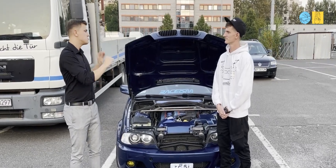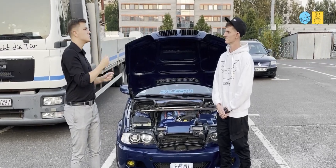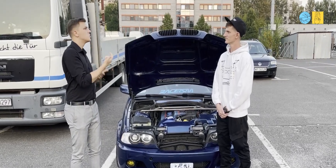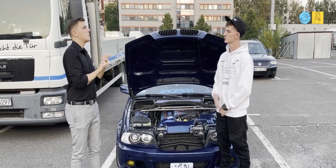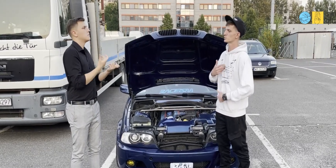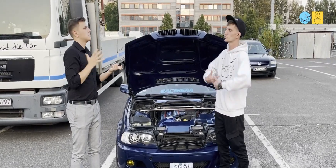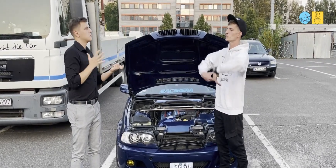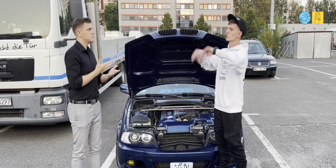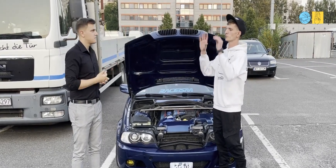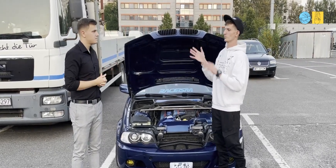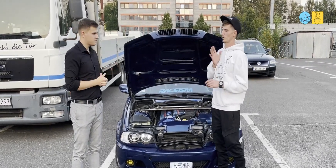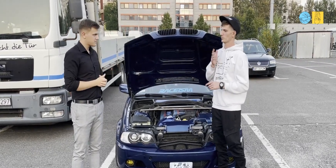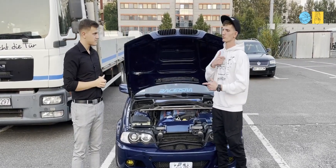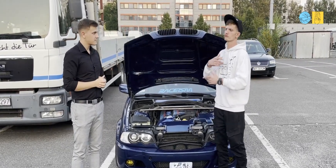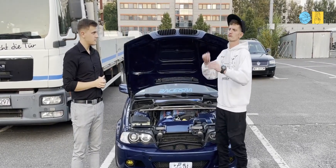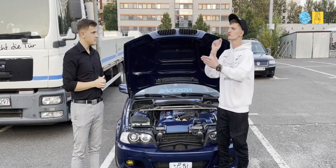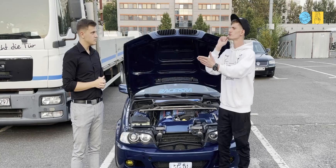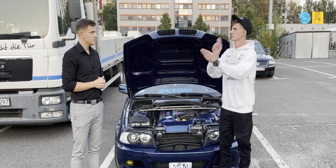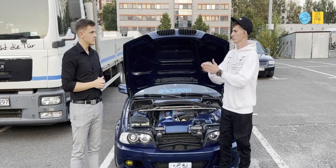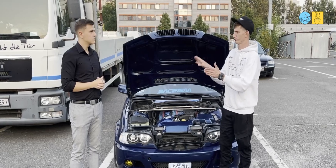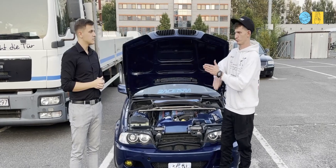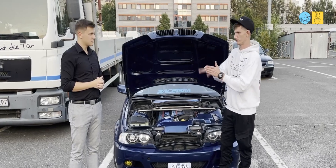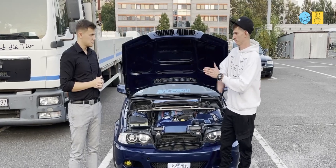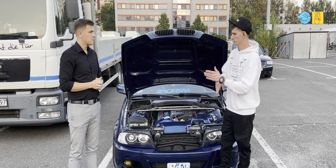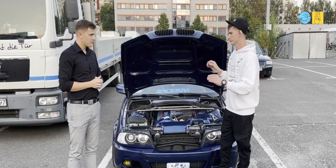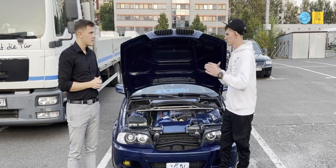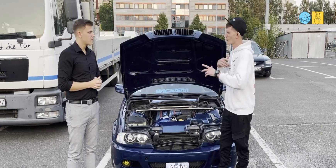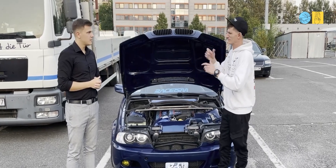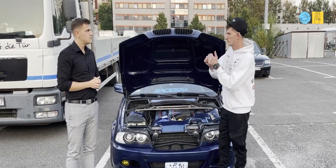please tell me what exactly you changed in it. [G]: In the beginning, it was an ordinary BMW.